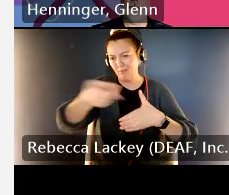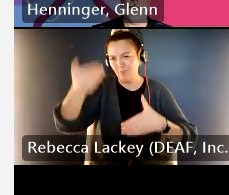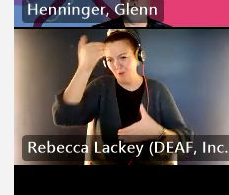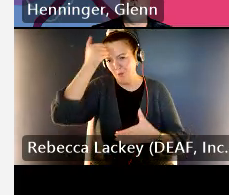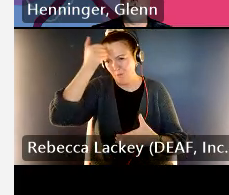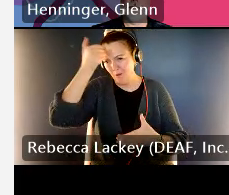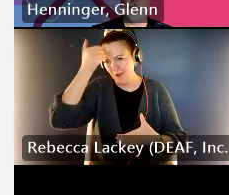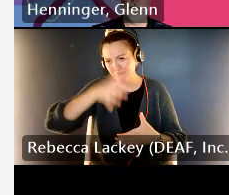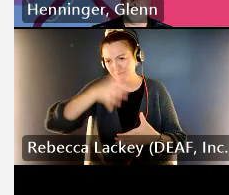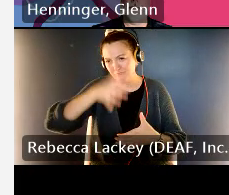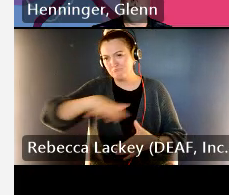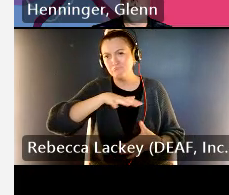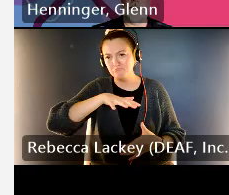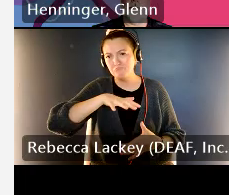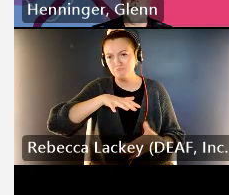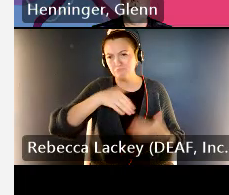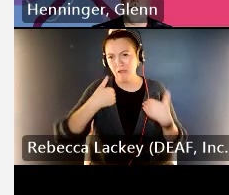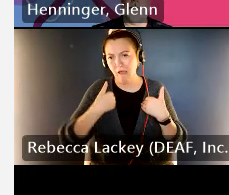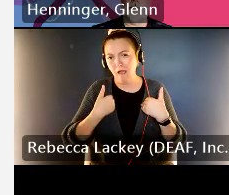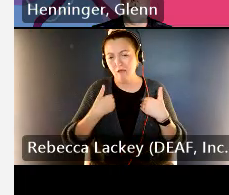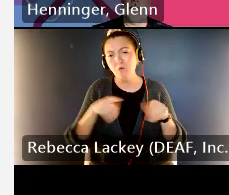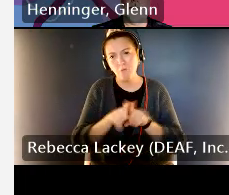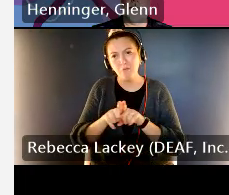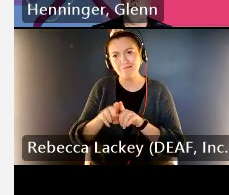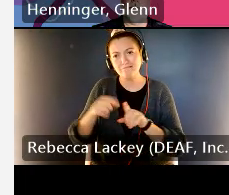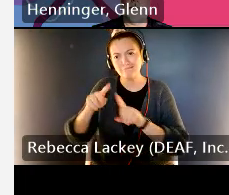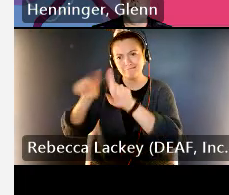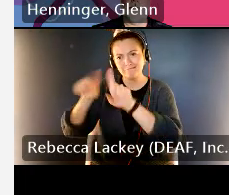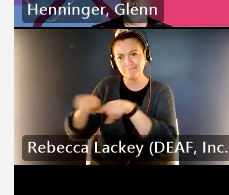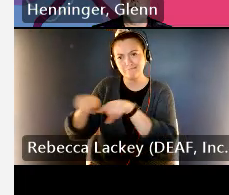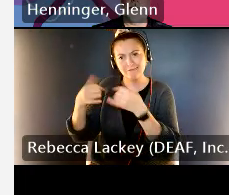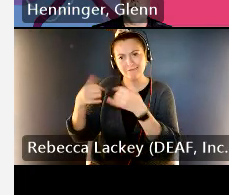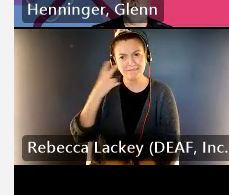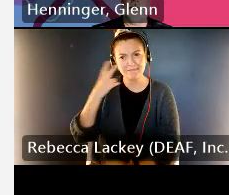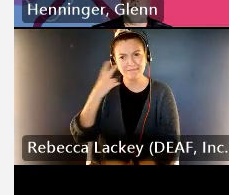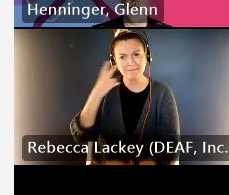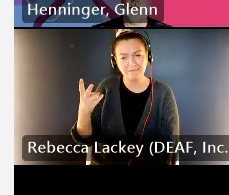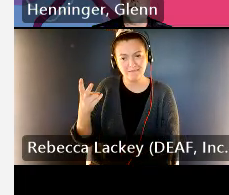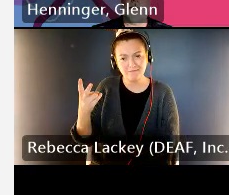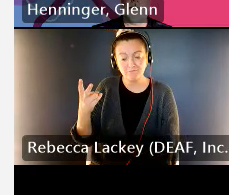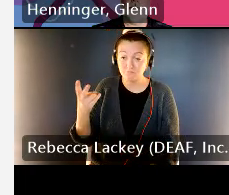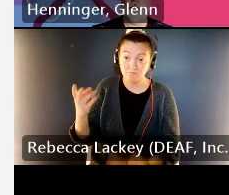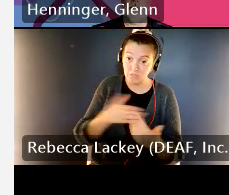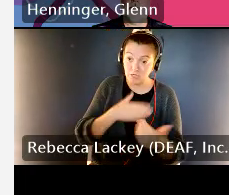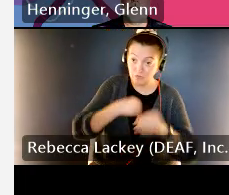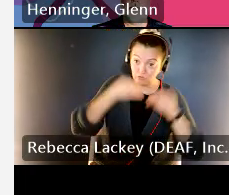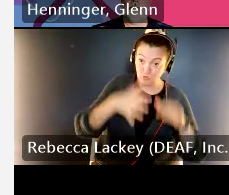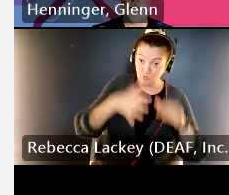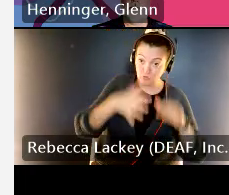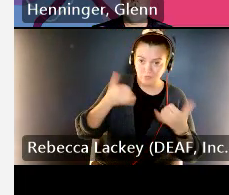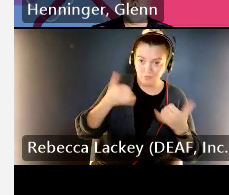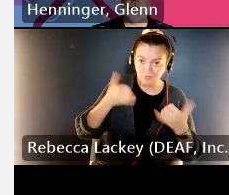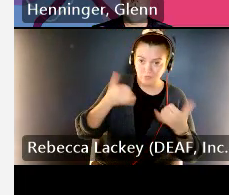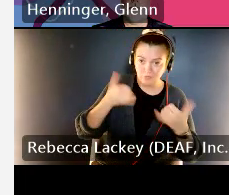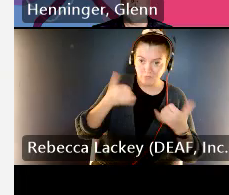the subdivision that has these and the signs will be visible yet even though it's snowed. So they'll have a fair warning.